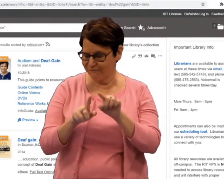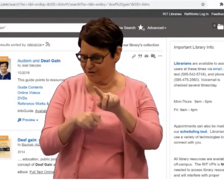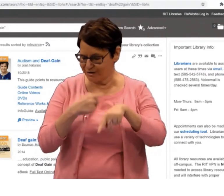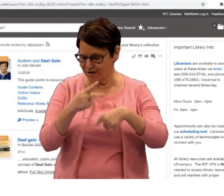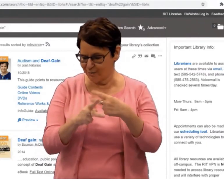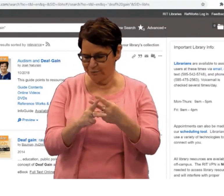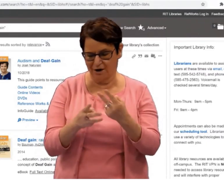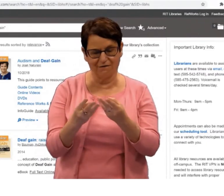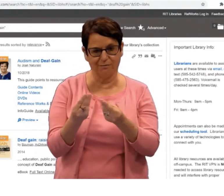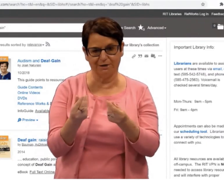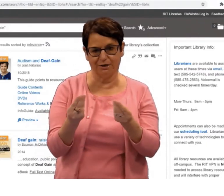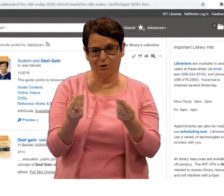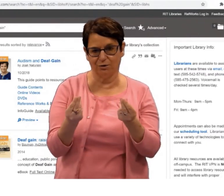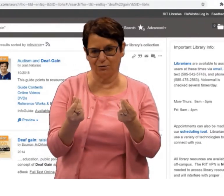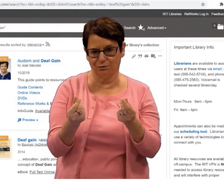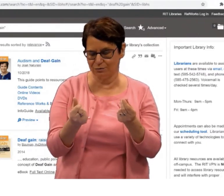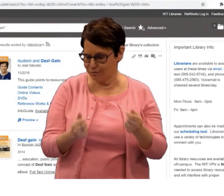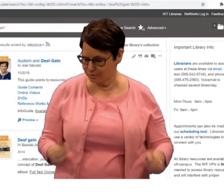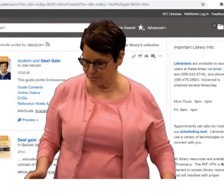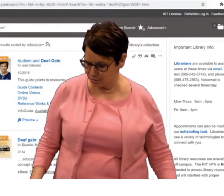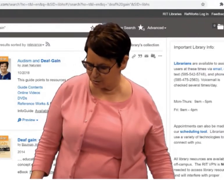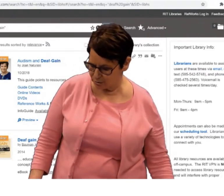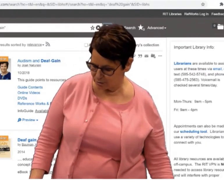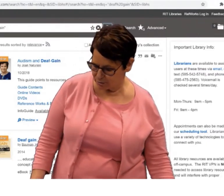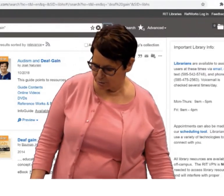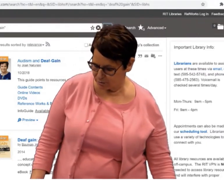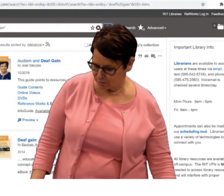Here you can select different types of materials.